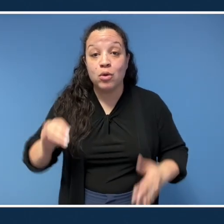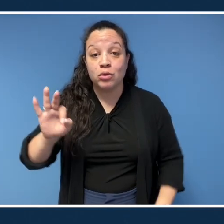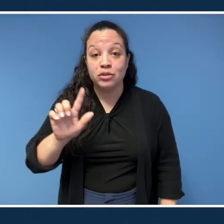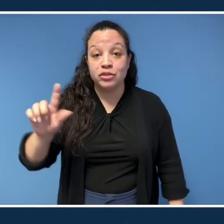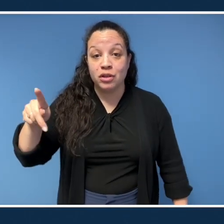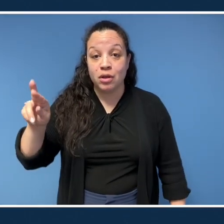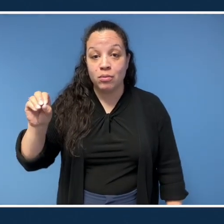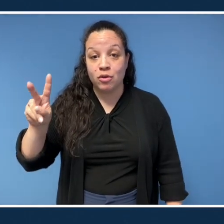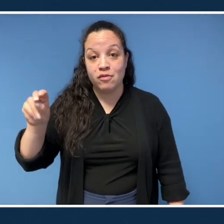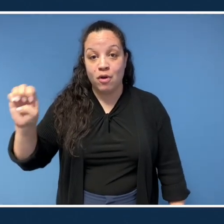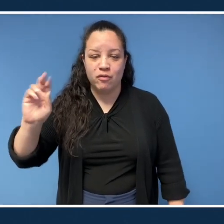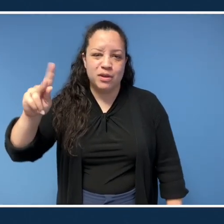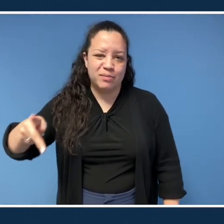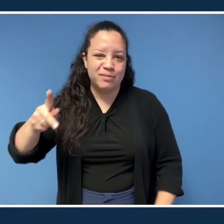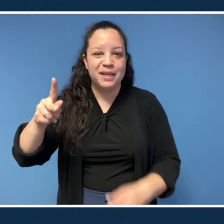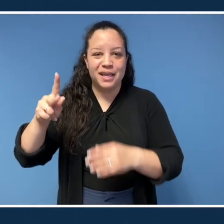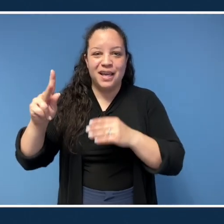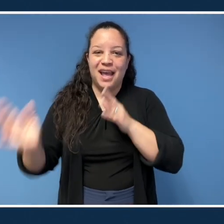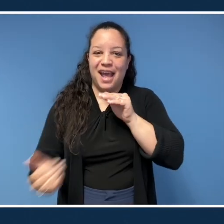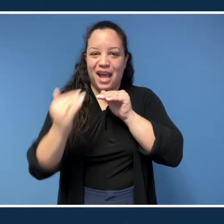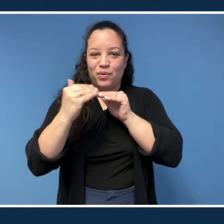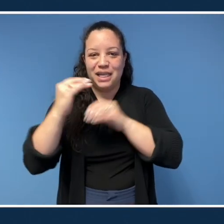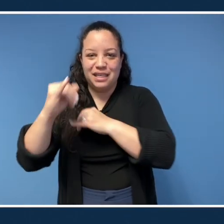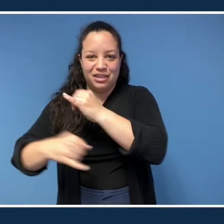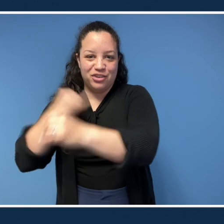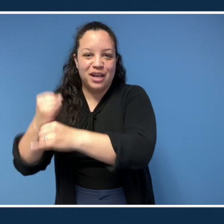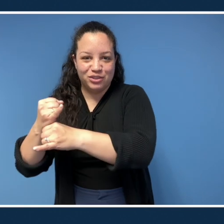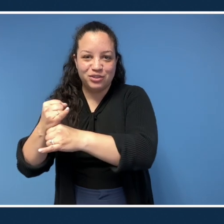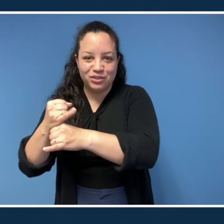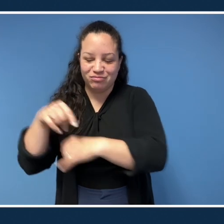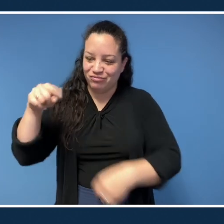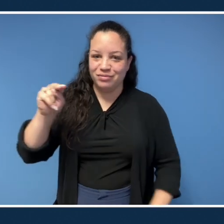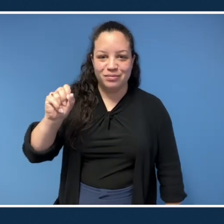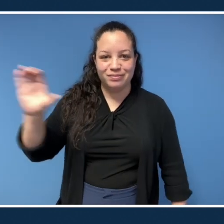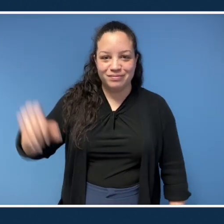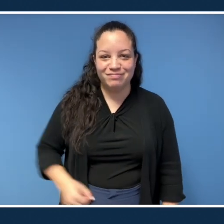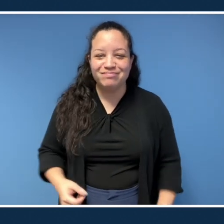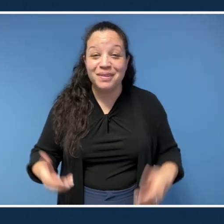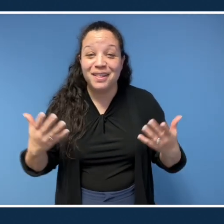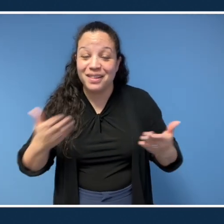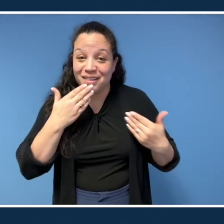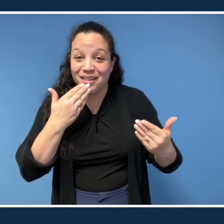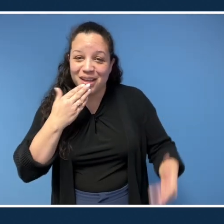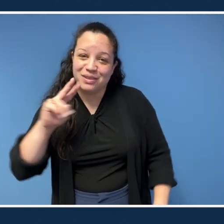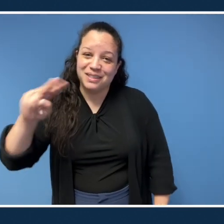Equity and International here at NSCC. Thank you for joining me in the second episode of the podcast series. In this season,